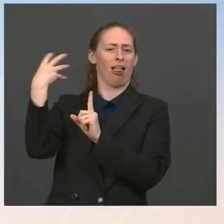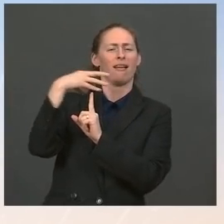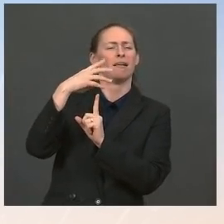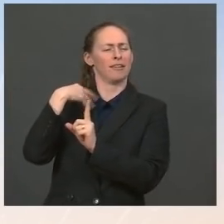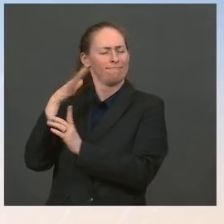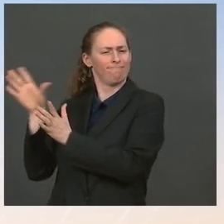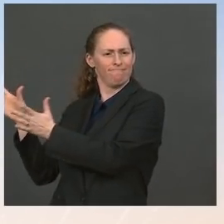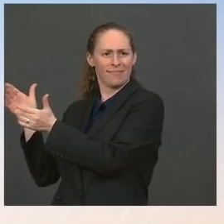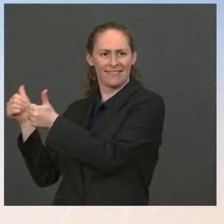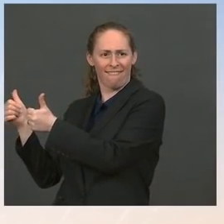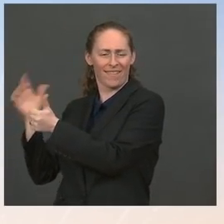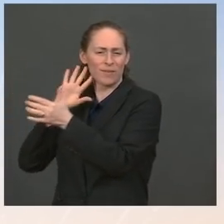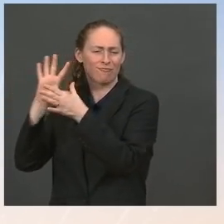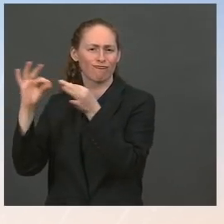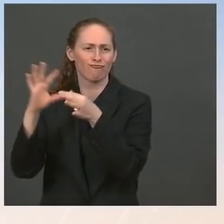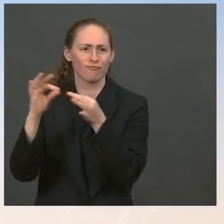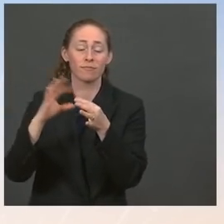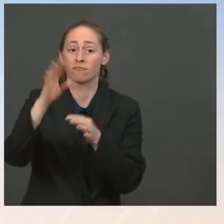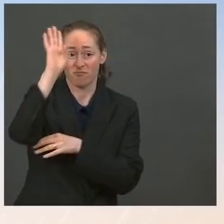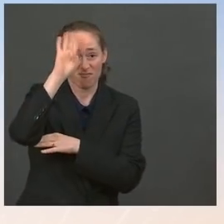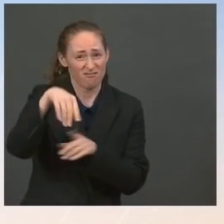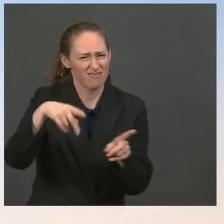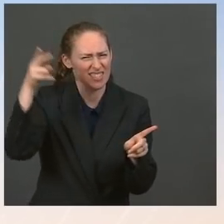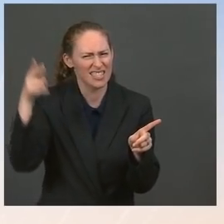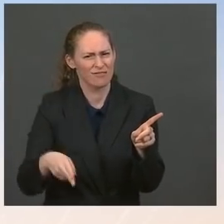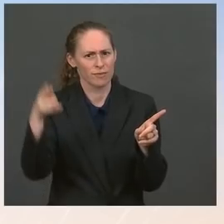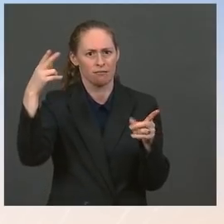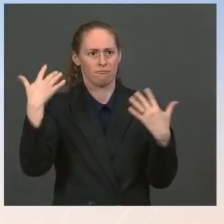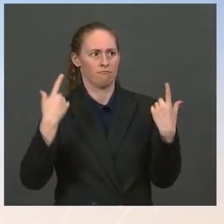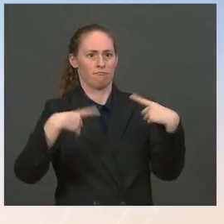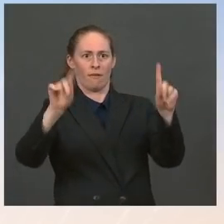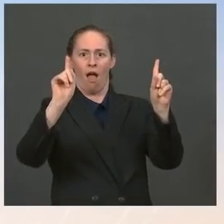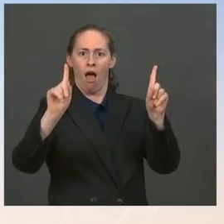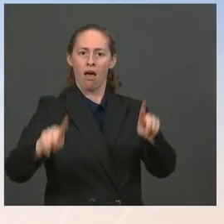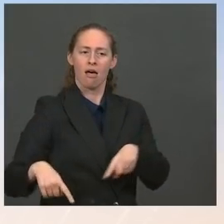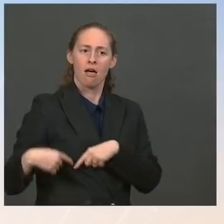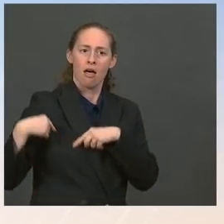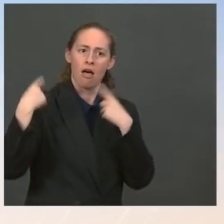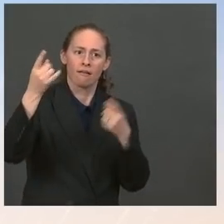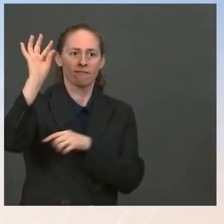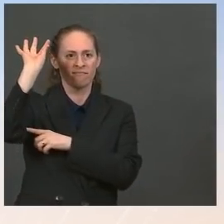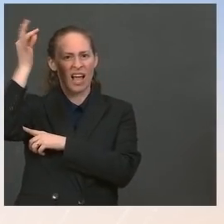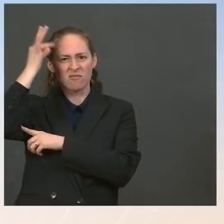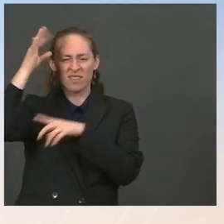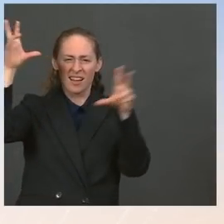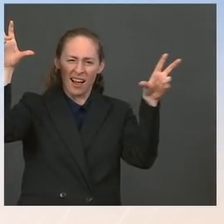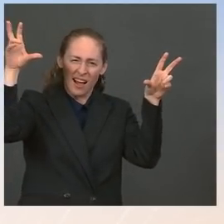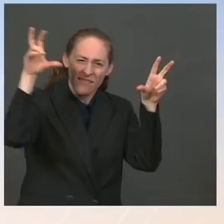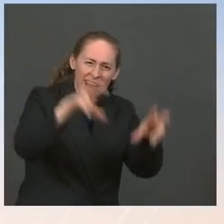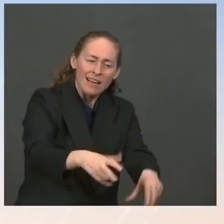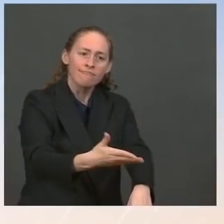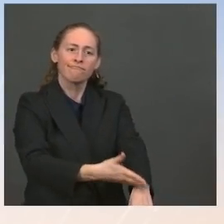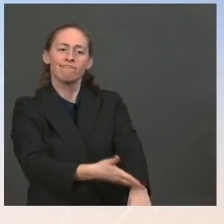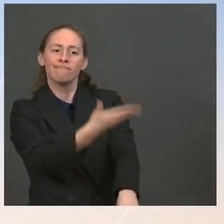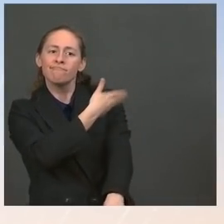is the largest-ever federal investment in public transit, clean energy transmission, and electric vehicle infrastructure,